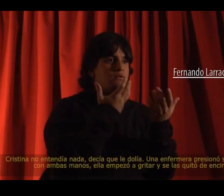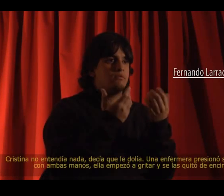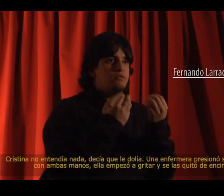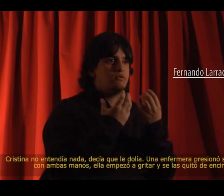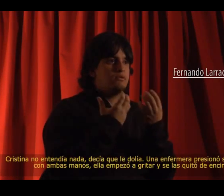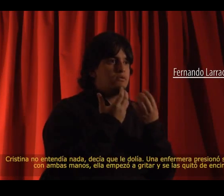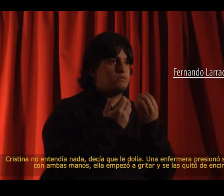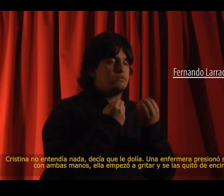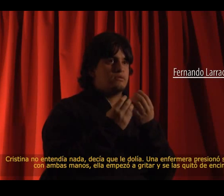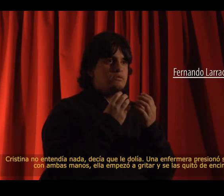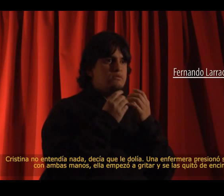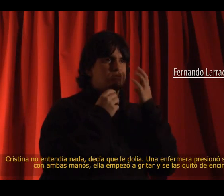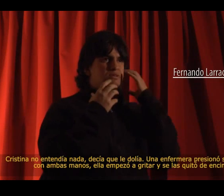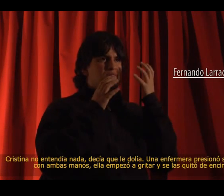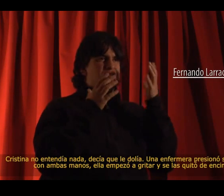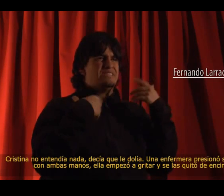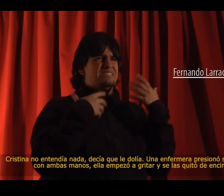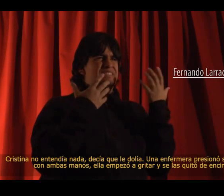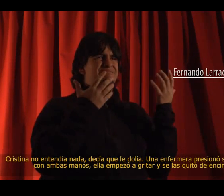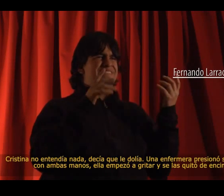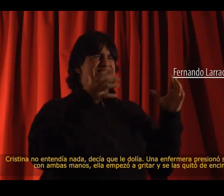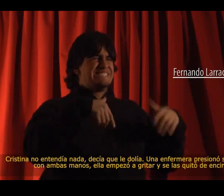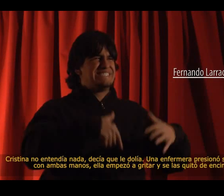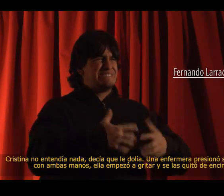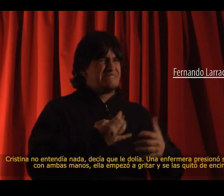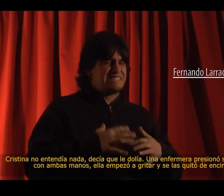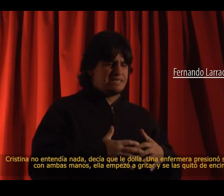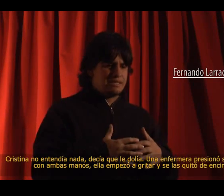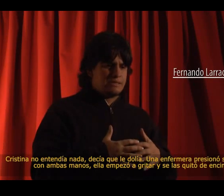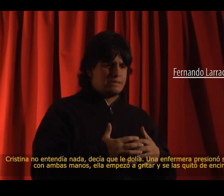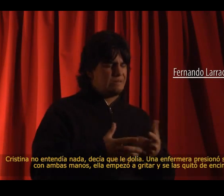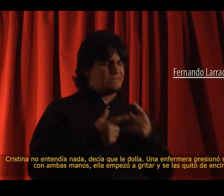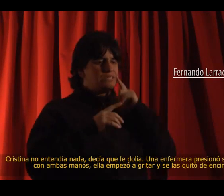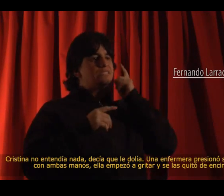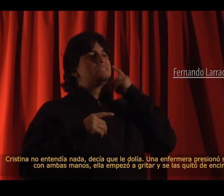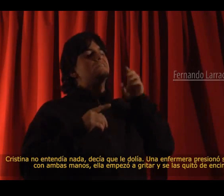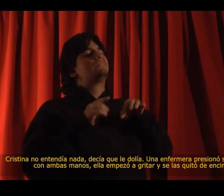Cristina did not understand anything. She said that she felt pain.